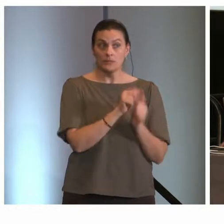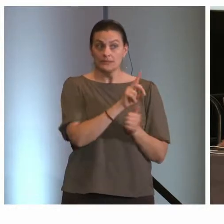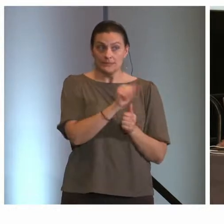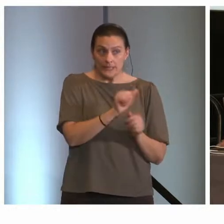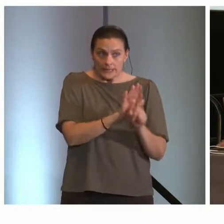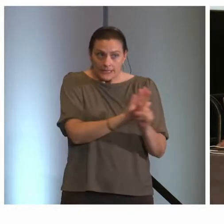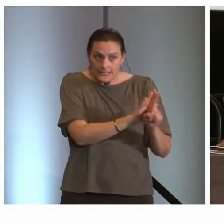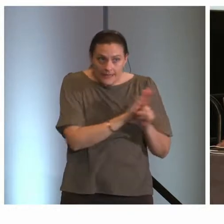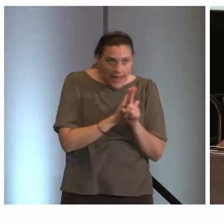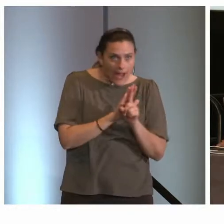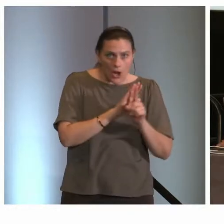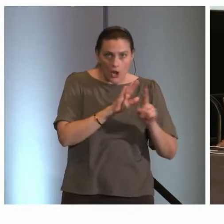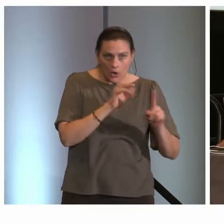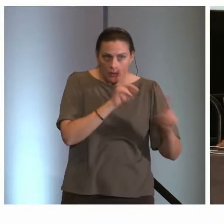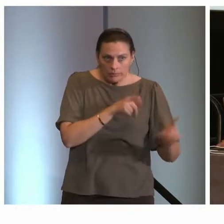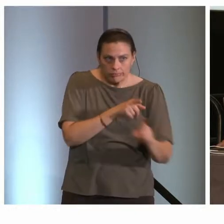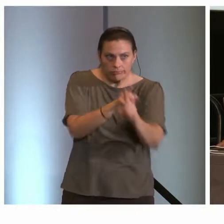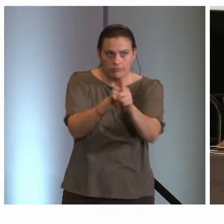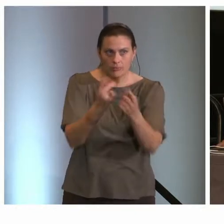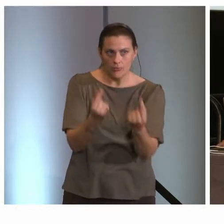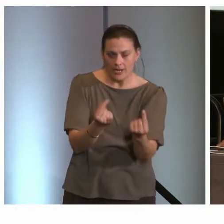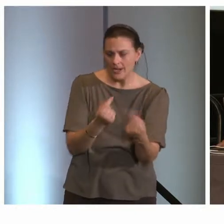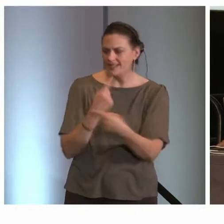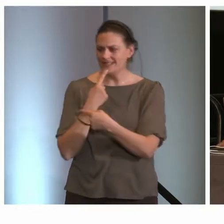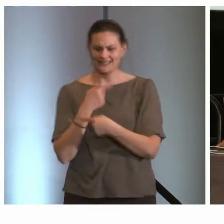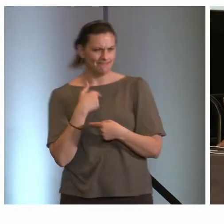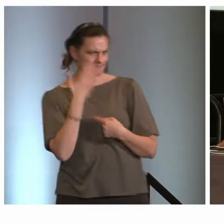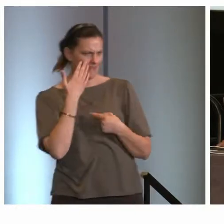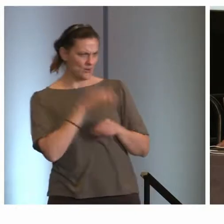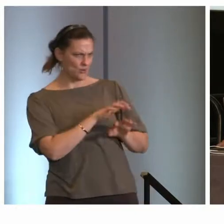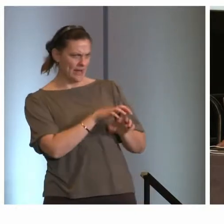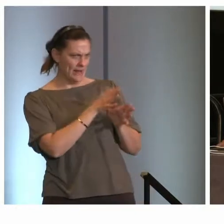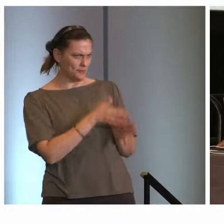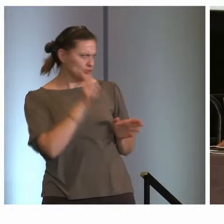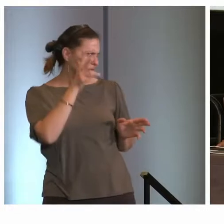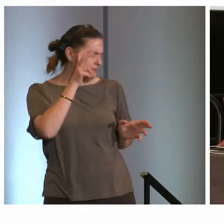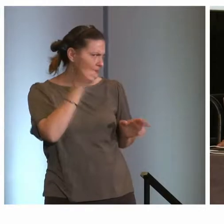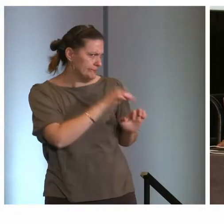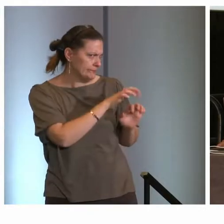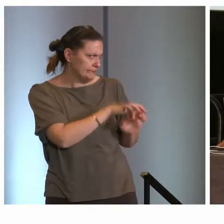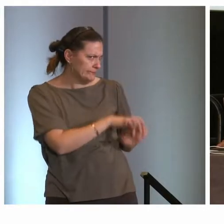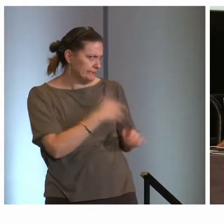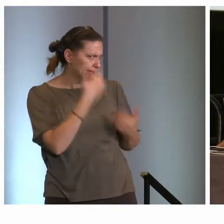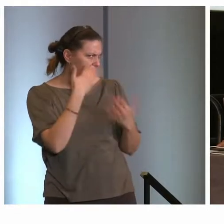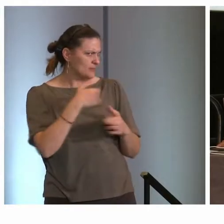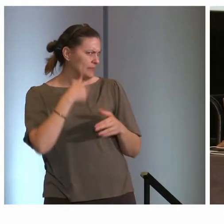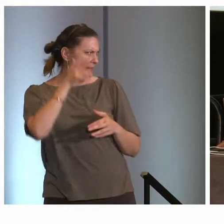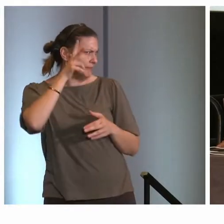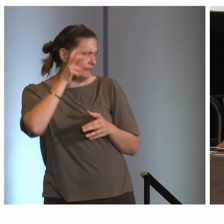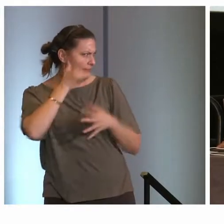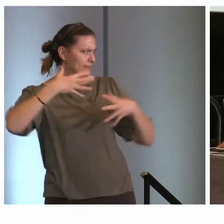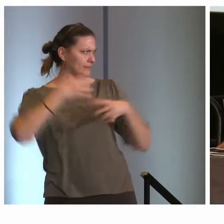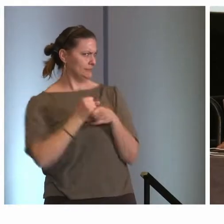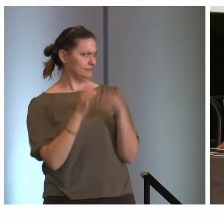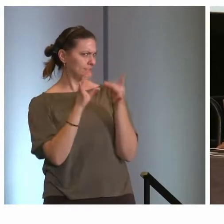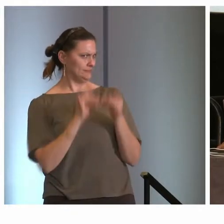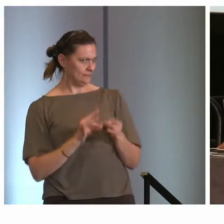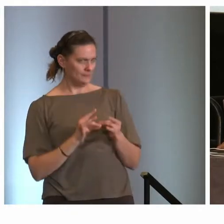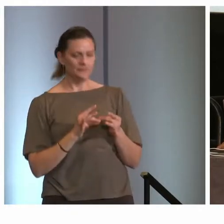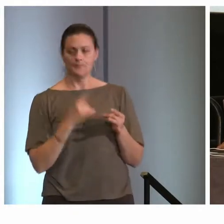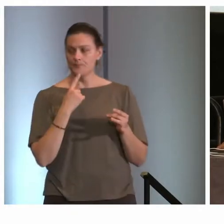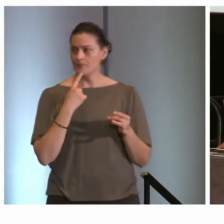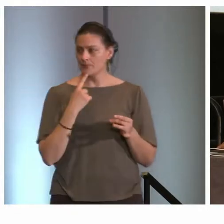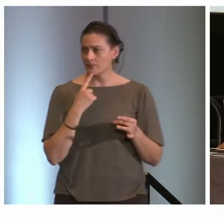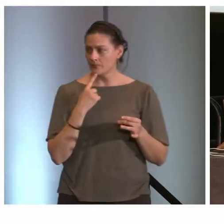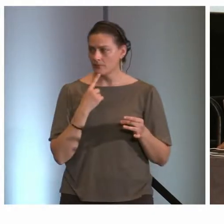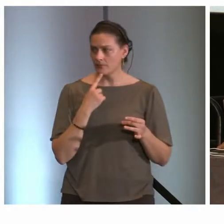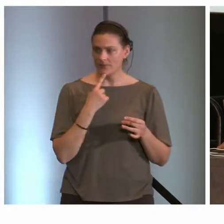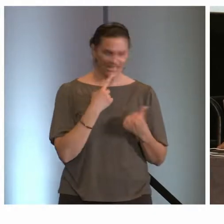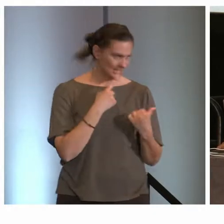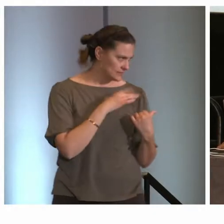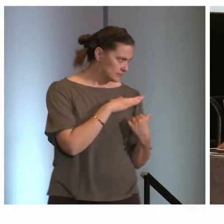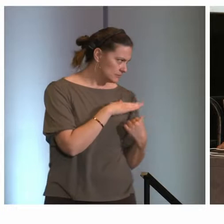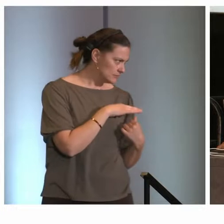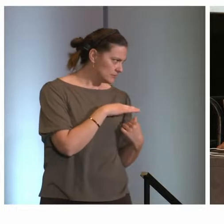. FROM THE FLOOR: